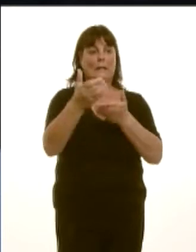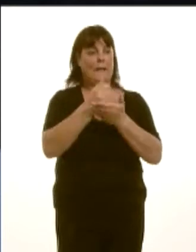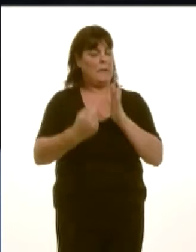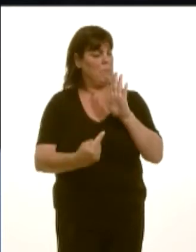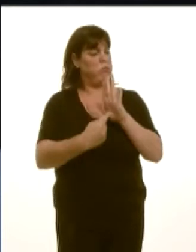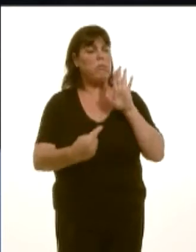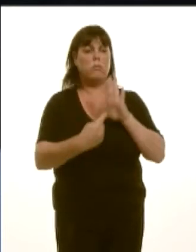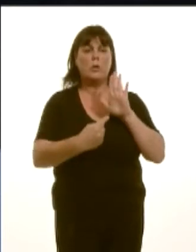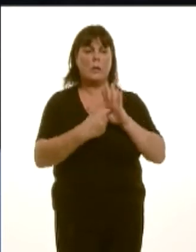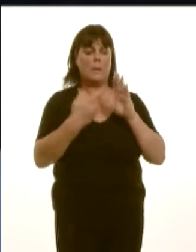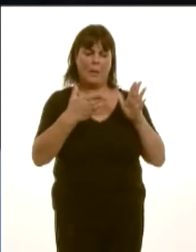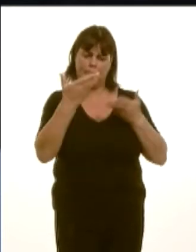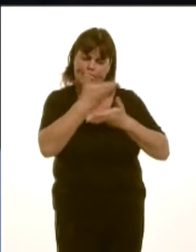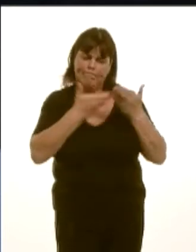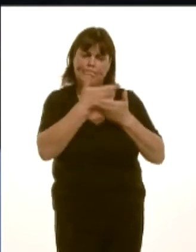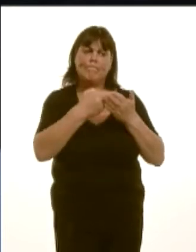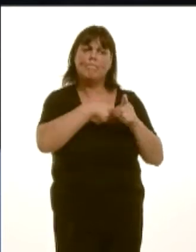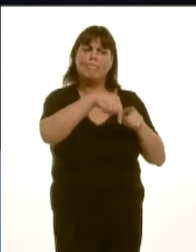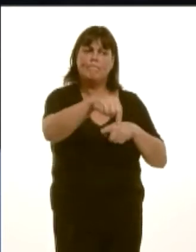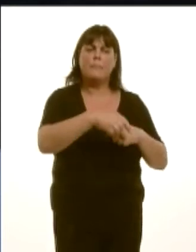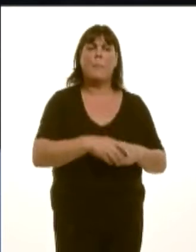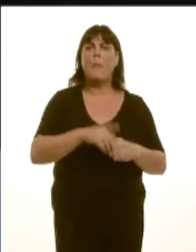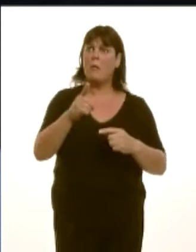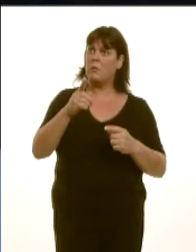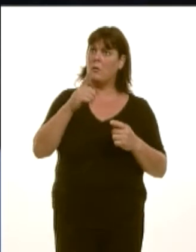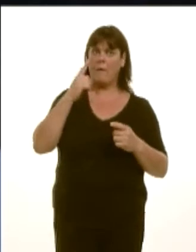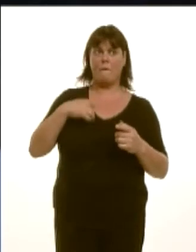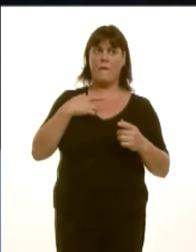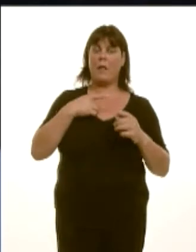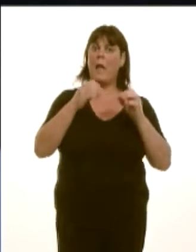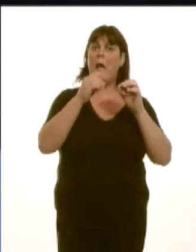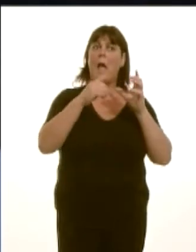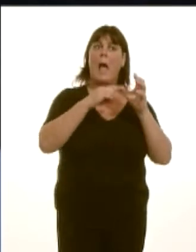Are you satisfied that, at the moment, Abertawe Bro Morgannwg University Local Health Board